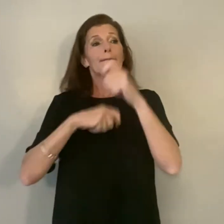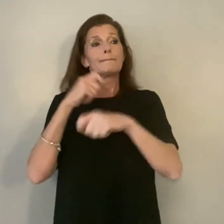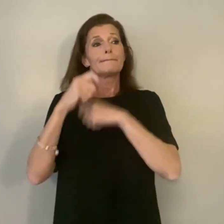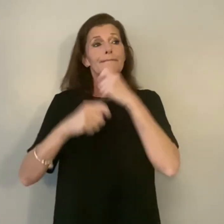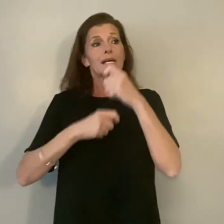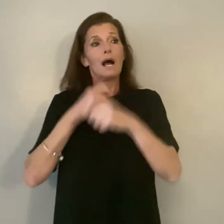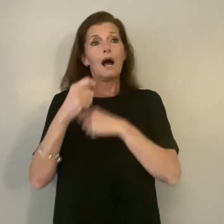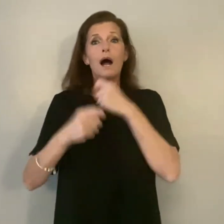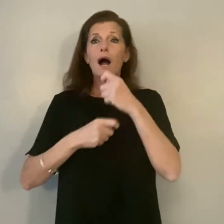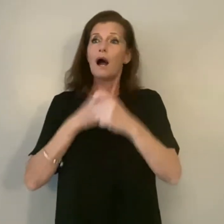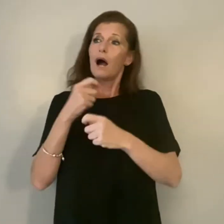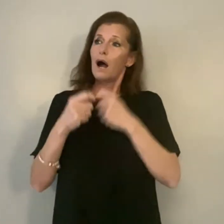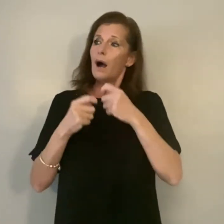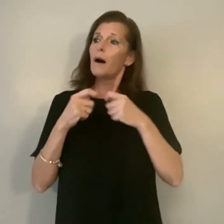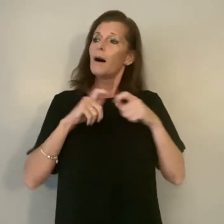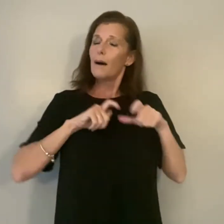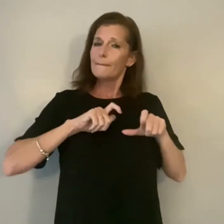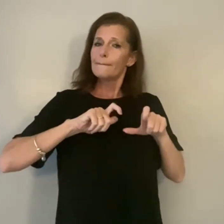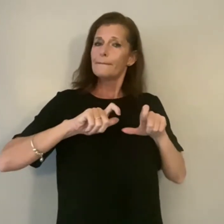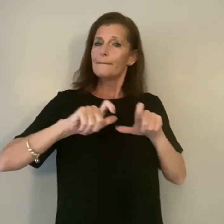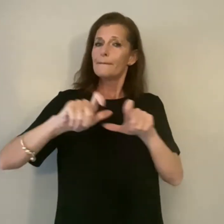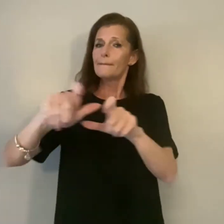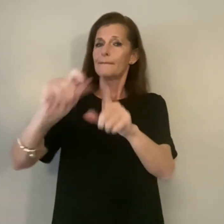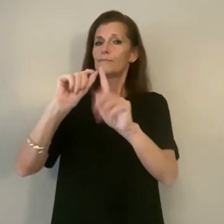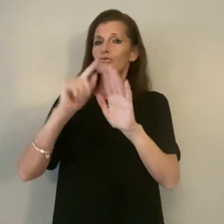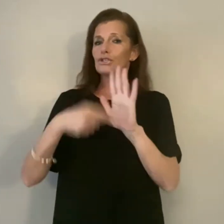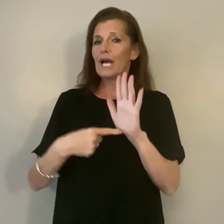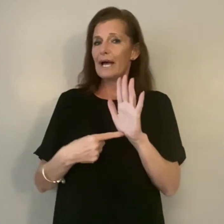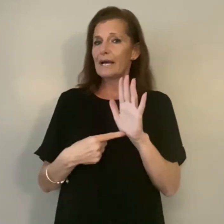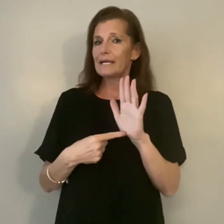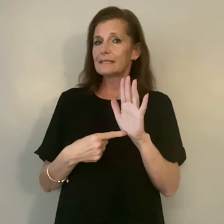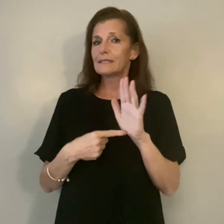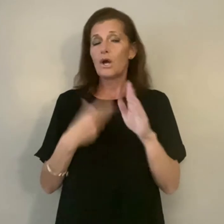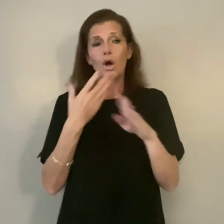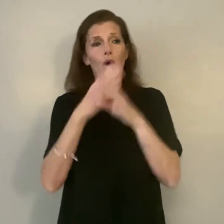we began to become slightly more sustainable as a project,